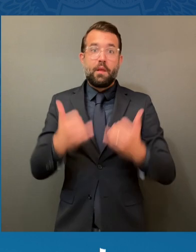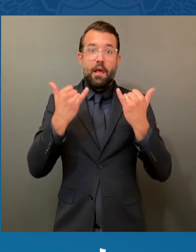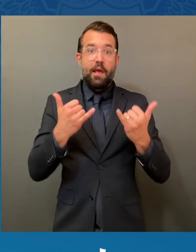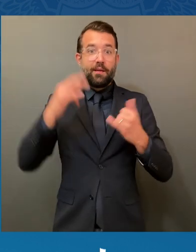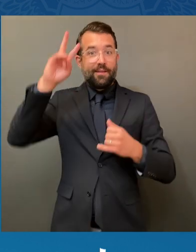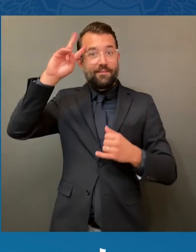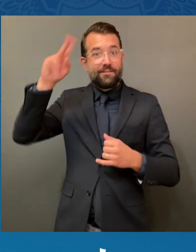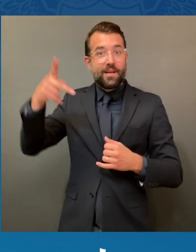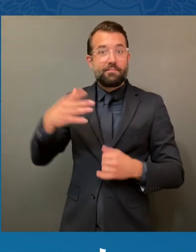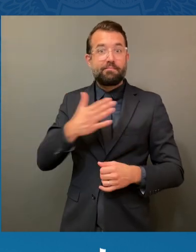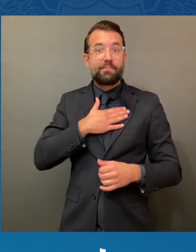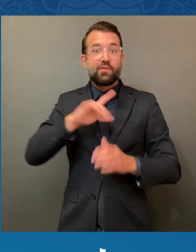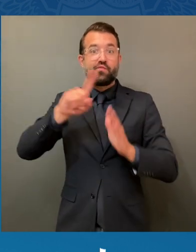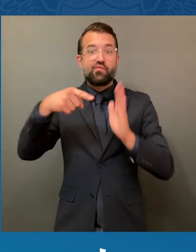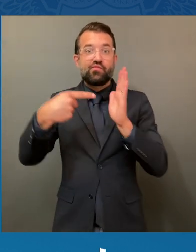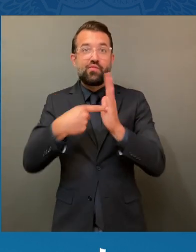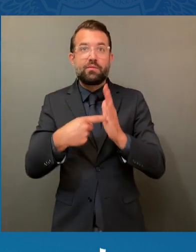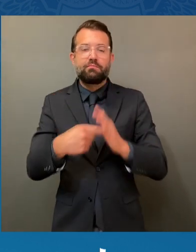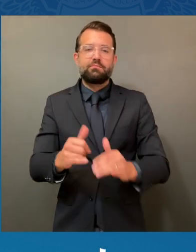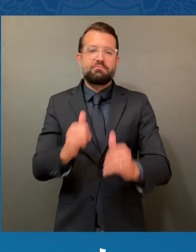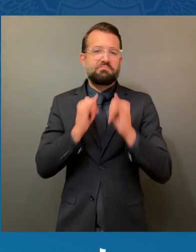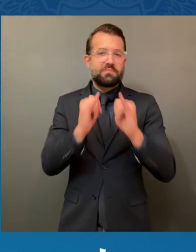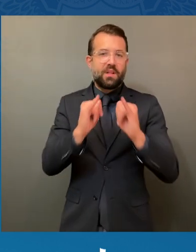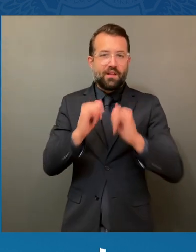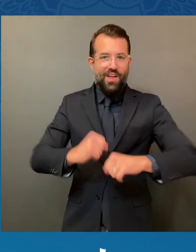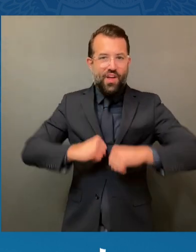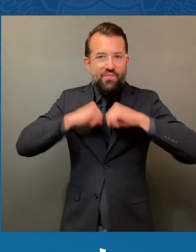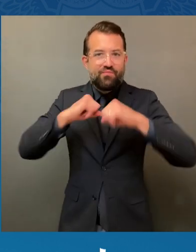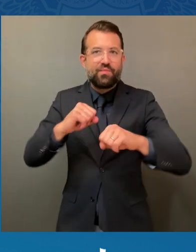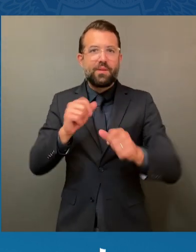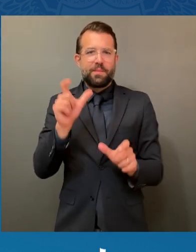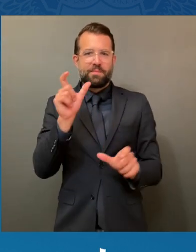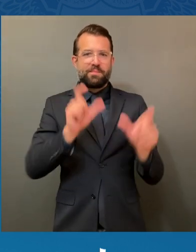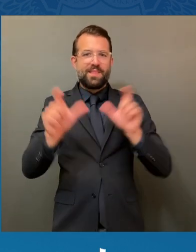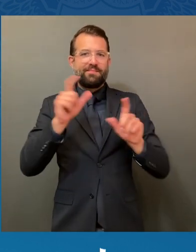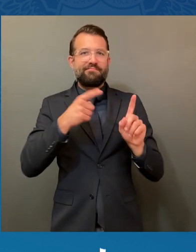Since taking office, we have taken on the issue of racial bias in home appraisals